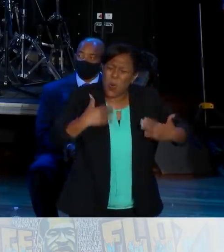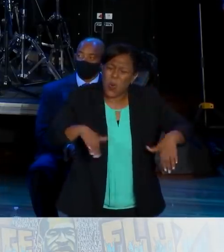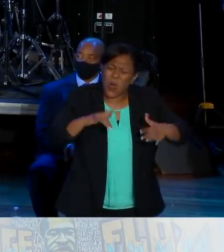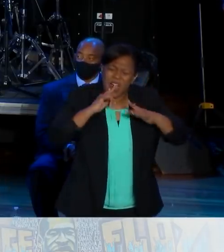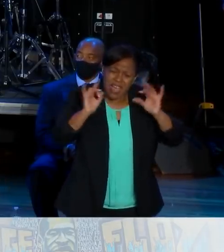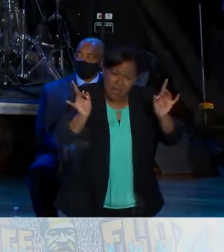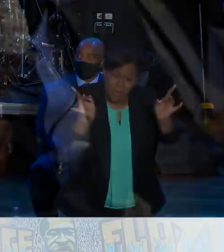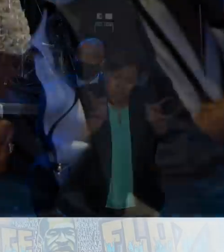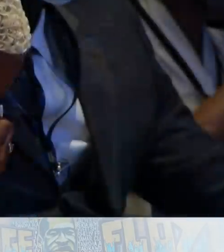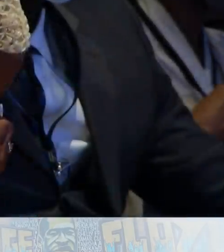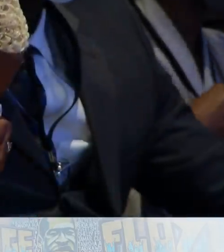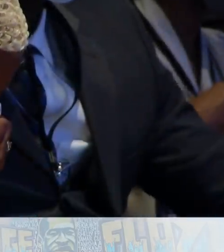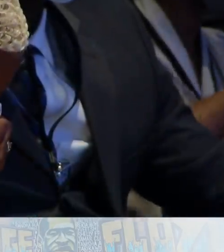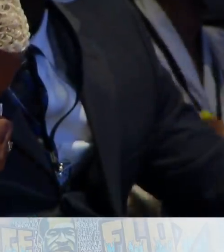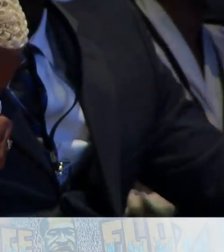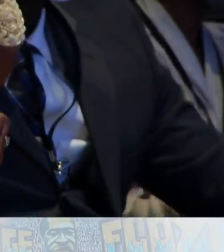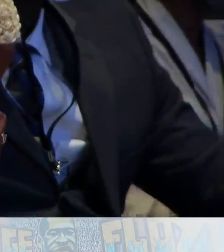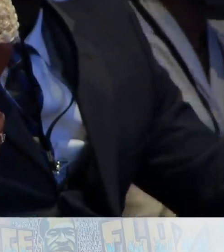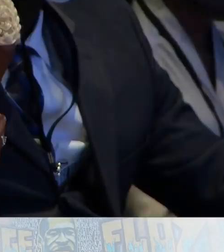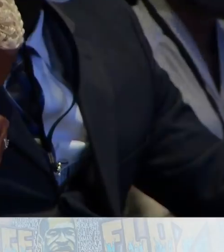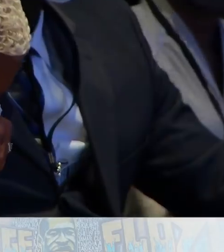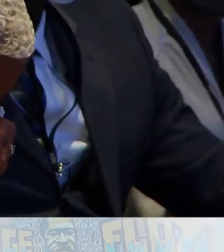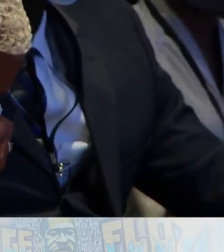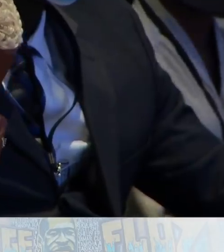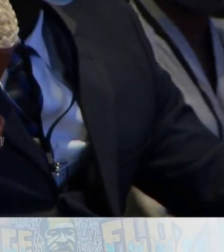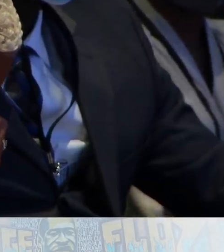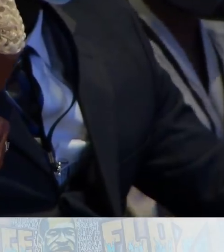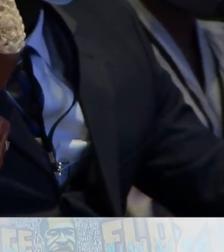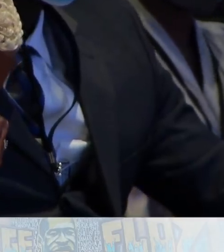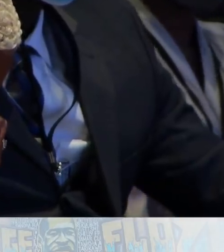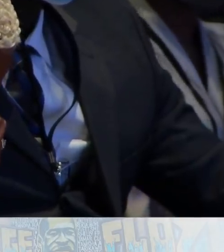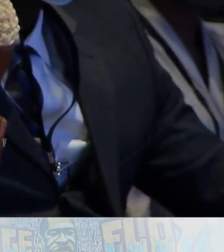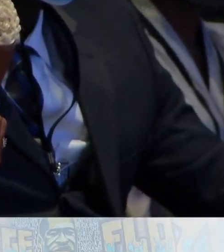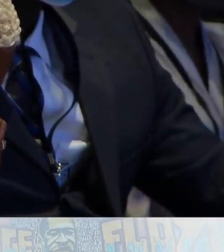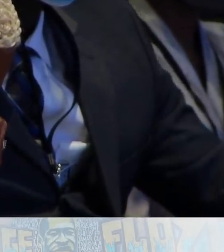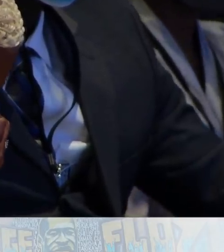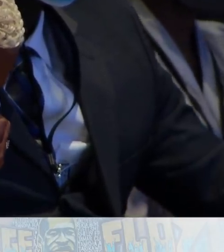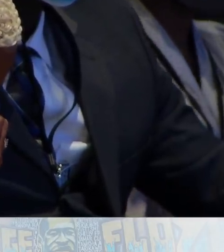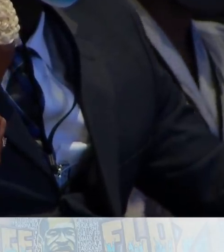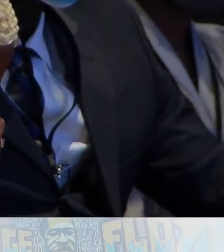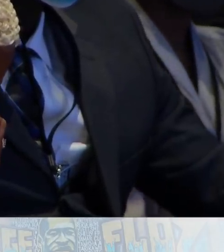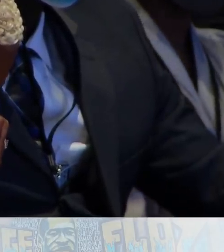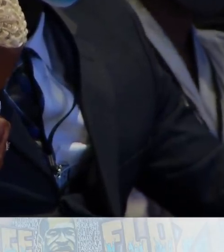YOU KNOW WHAT WE SAW WAS TORTURE. REVERAND JACKSON, WHAT WE SAW